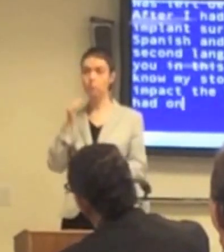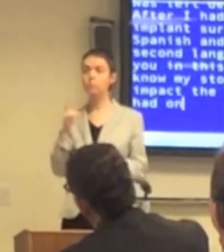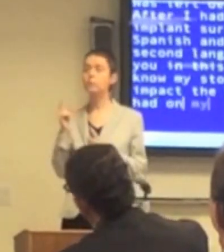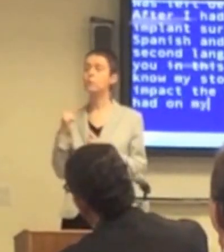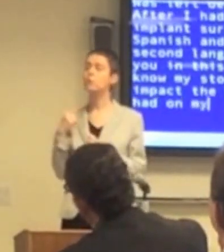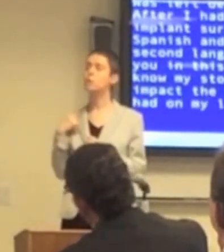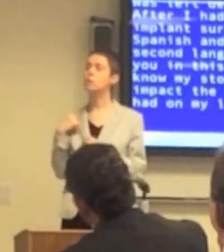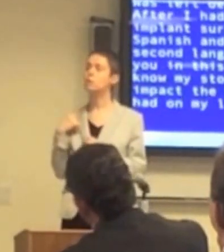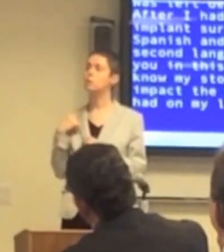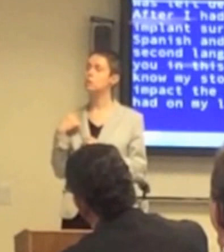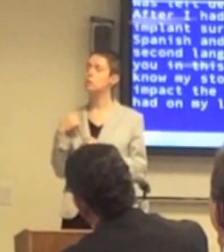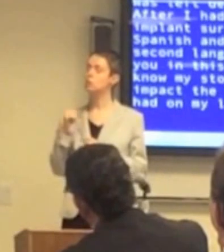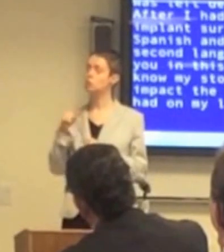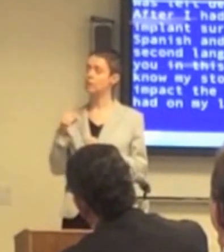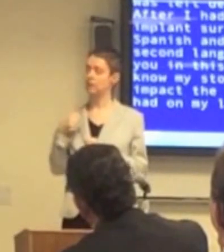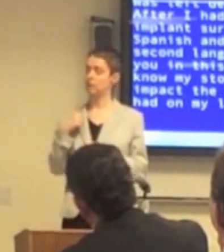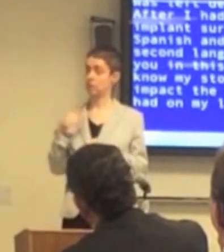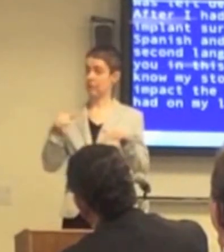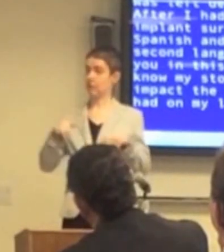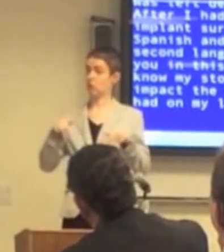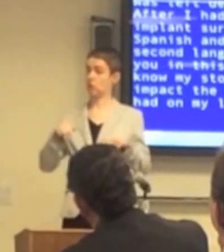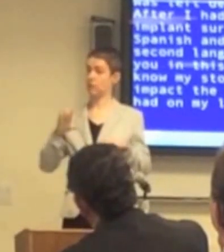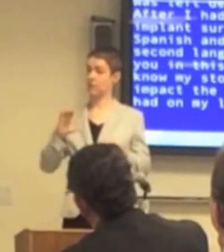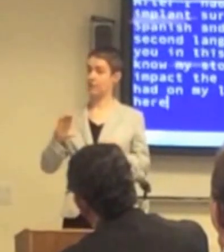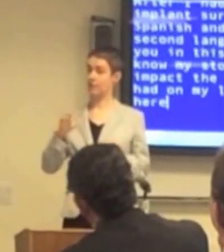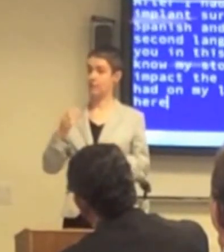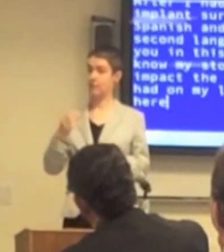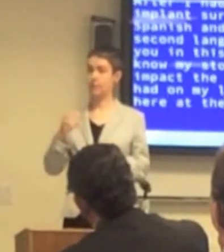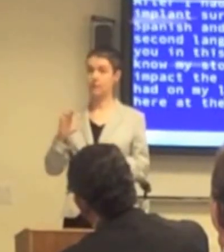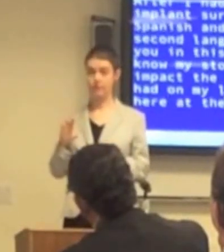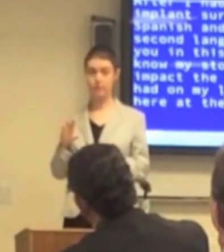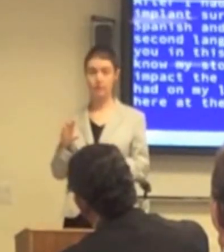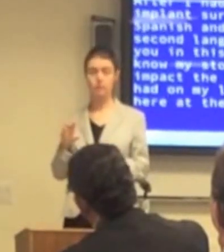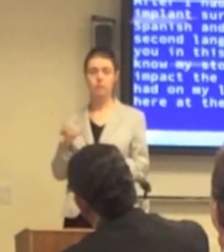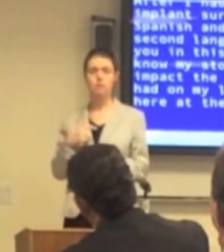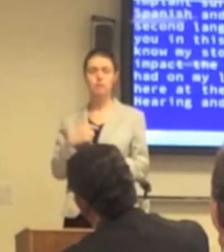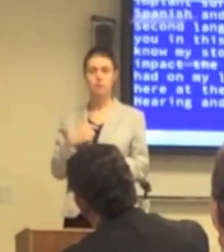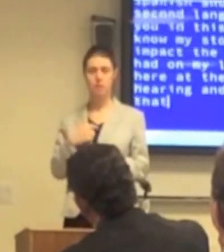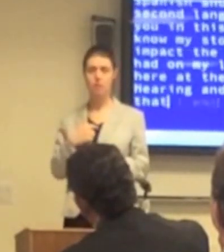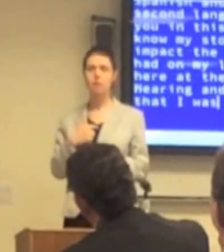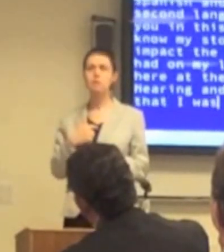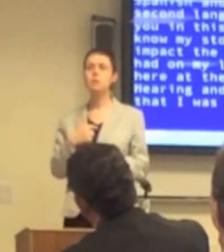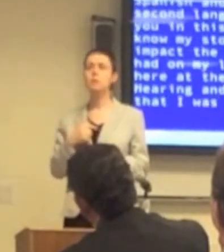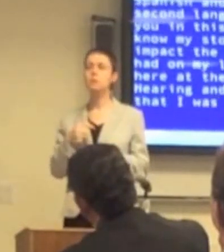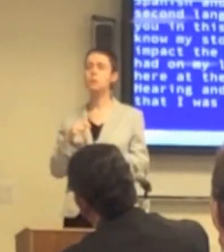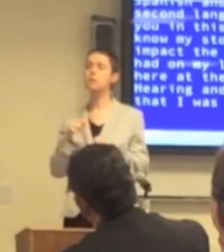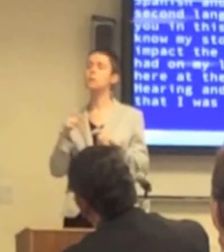It was here at the Center for Hearing and Communication that I was able to bounce back.